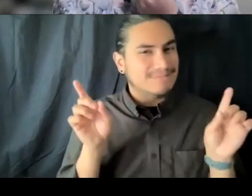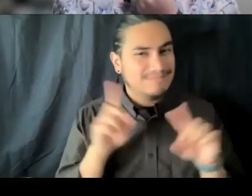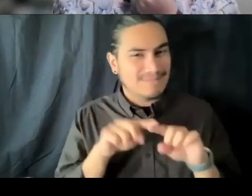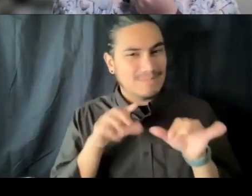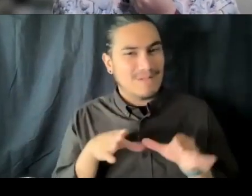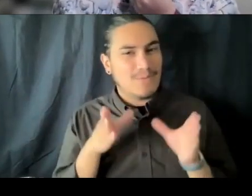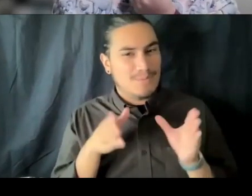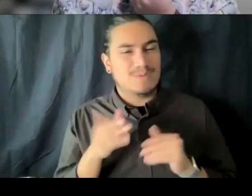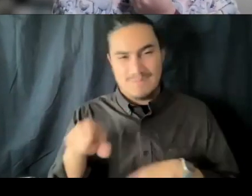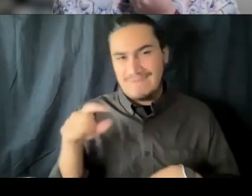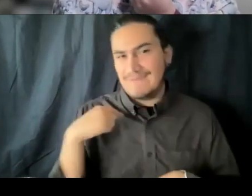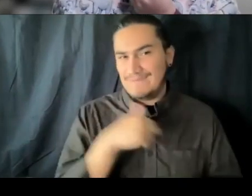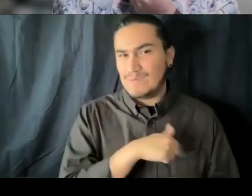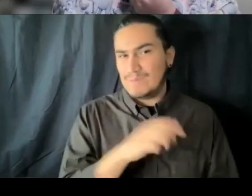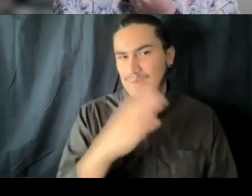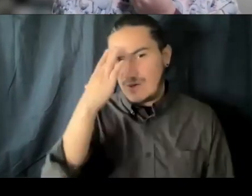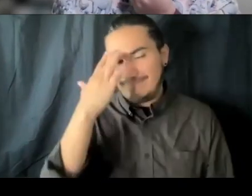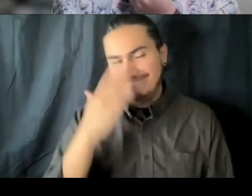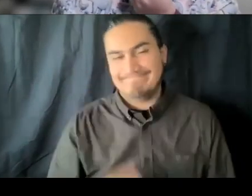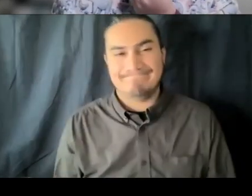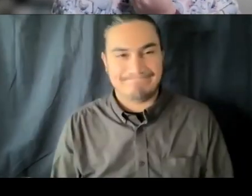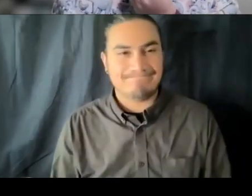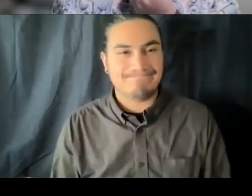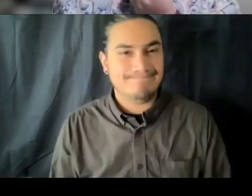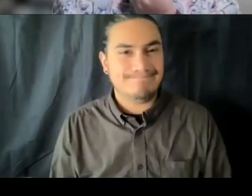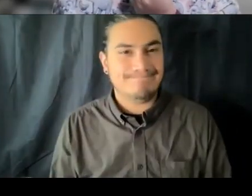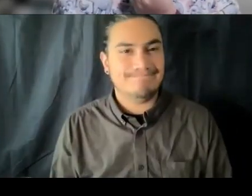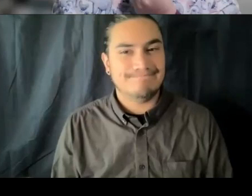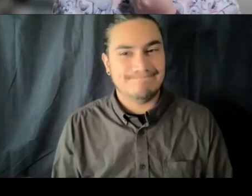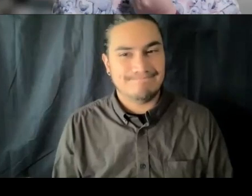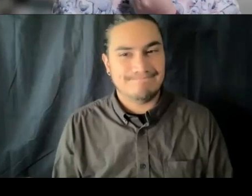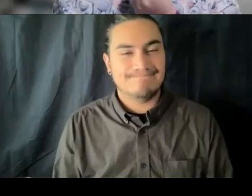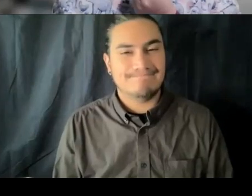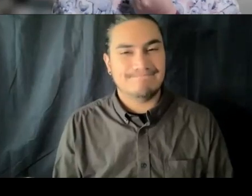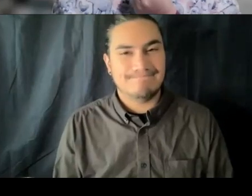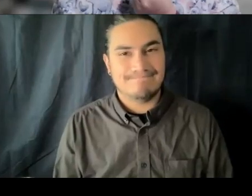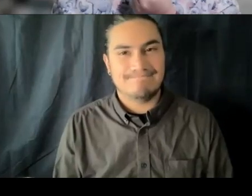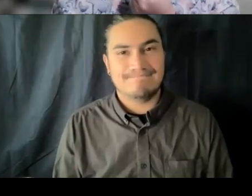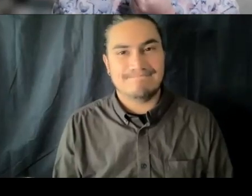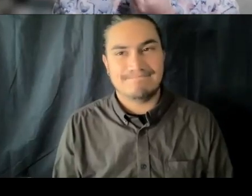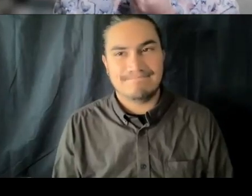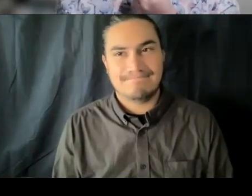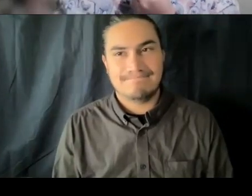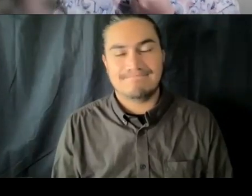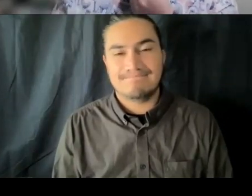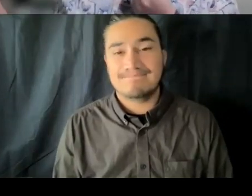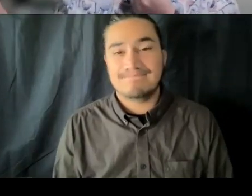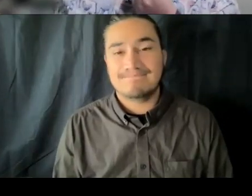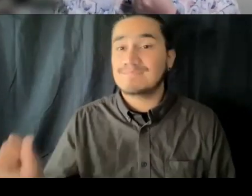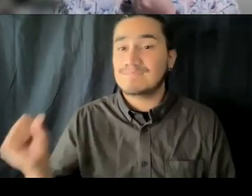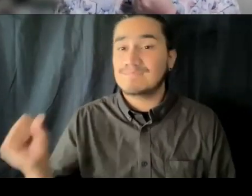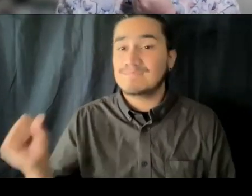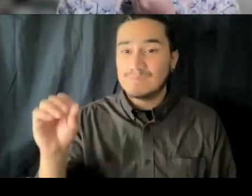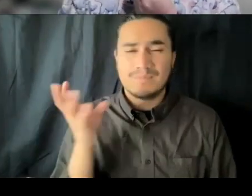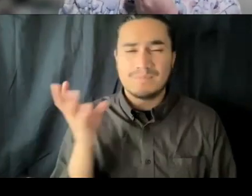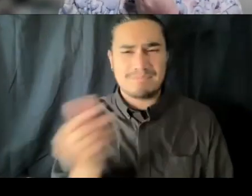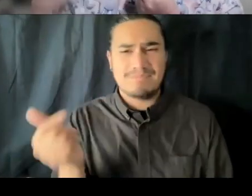Sorry. Scrolling through some slides. All right. So some things that are already happening,